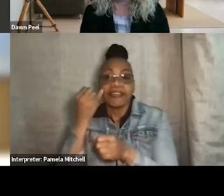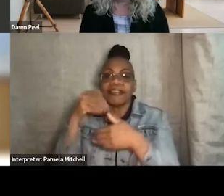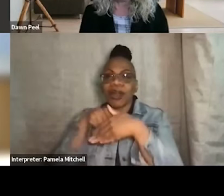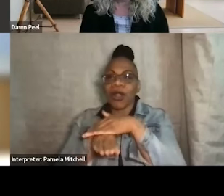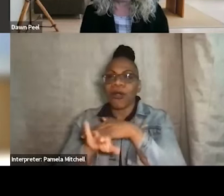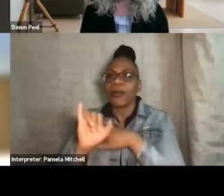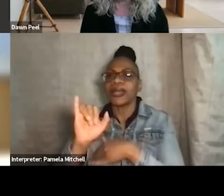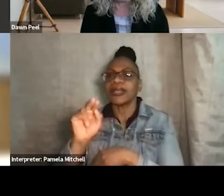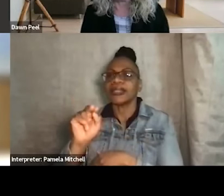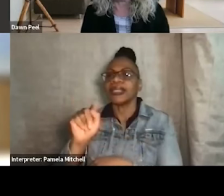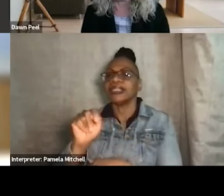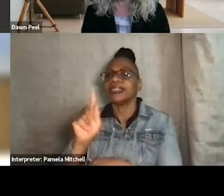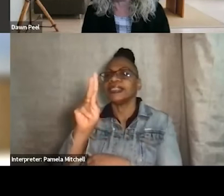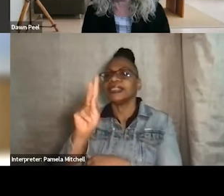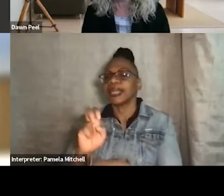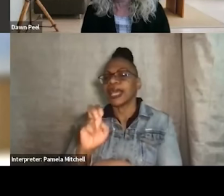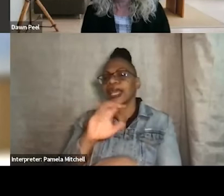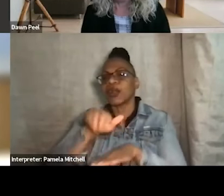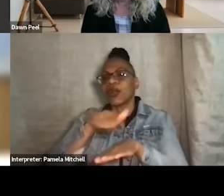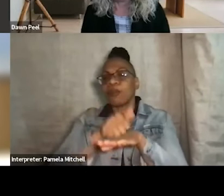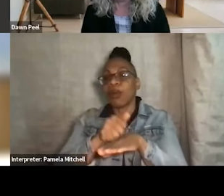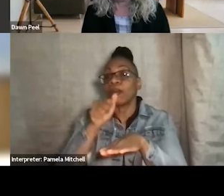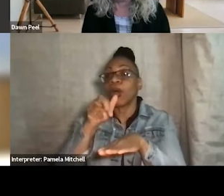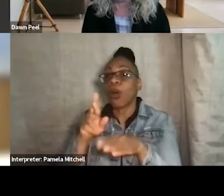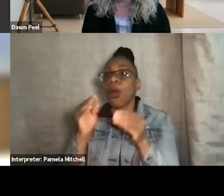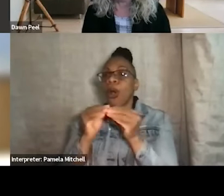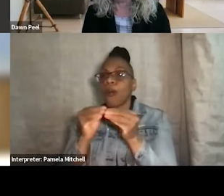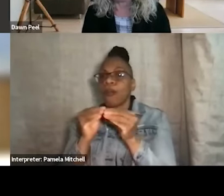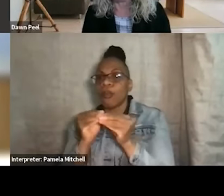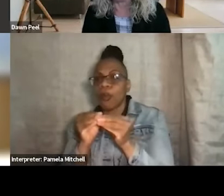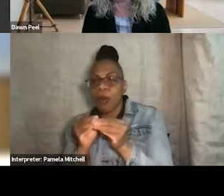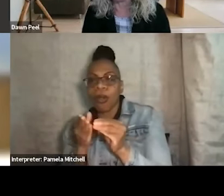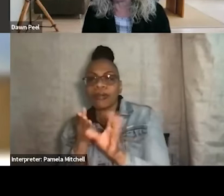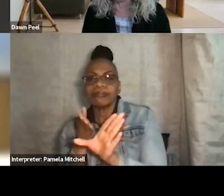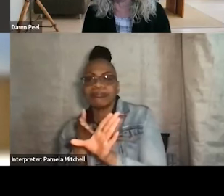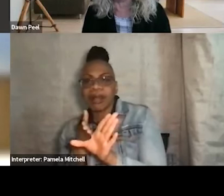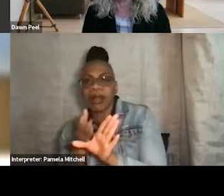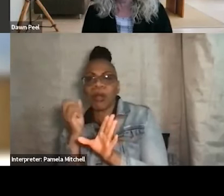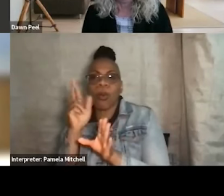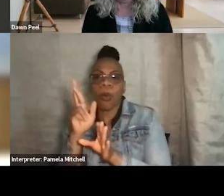or even a more robust bio-psychosocial if a person is going to a behavioral health crisis center.